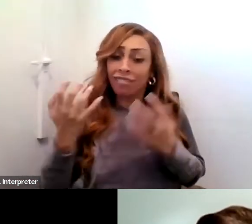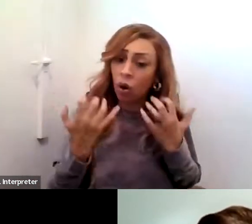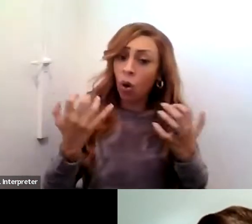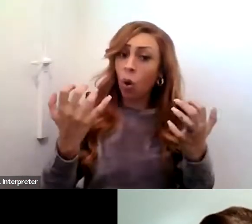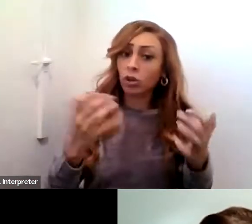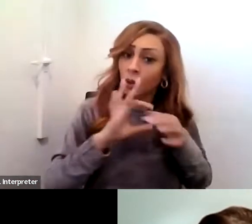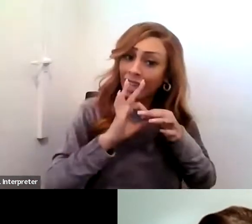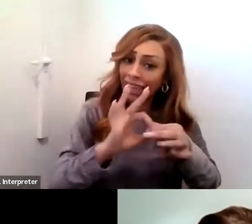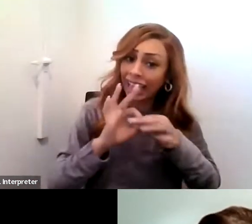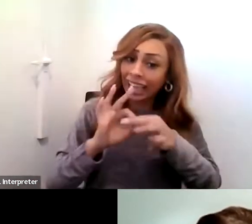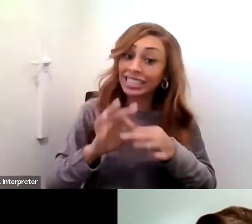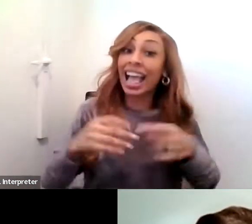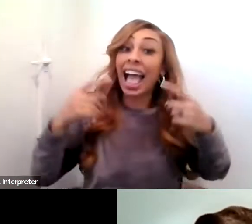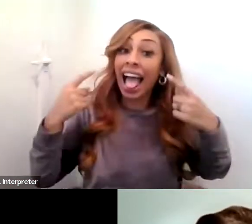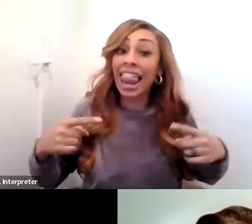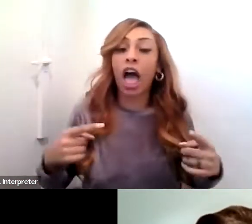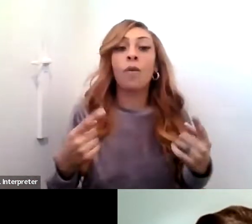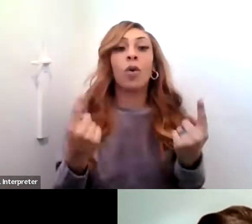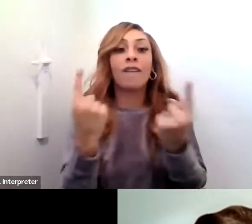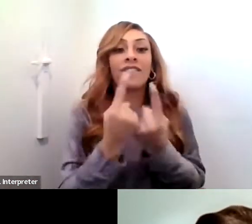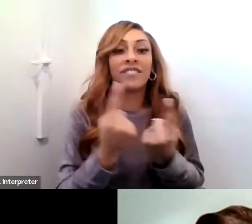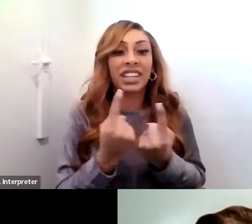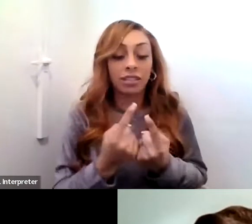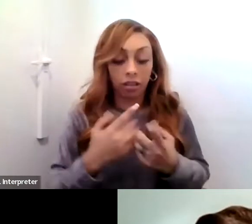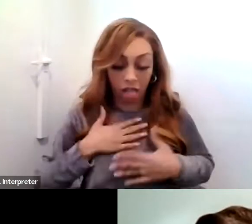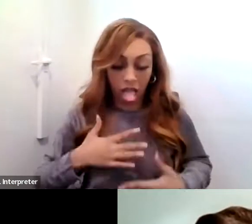and allows for physical audiences to also engage digitally, if they want.